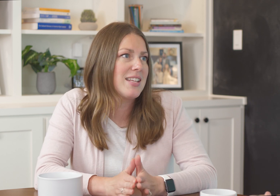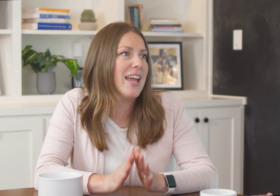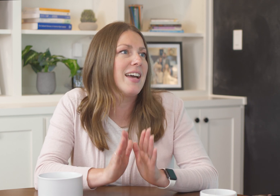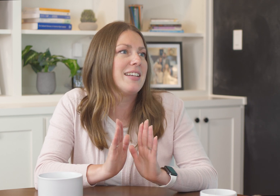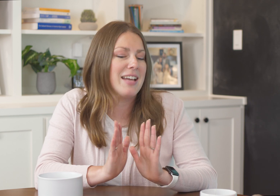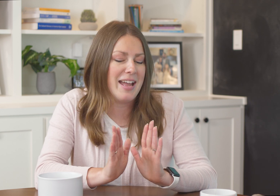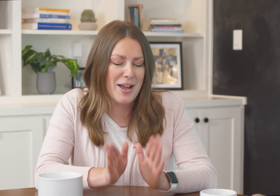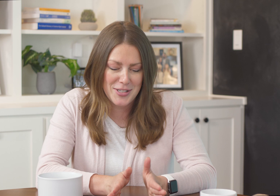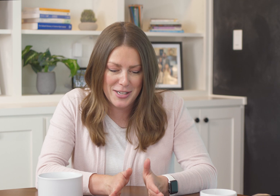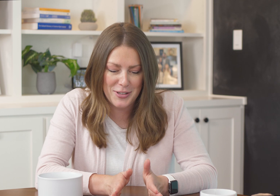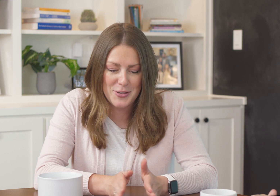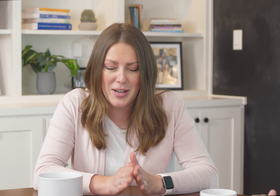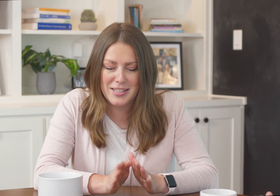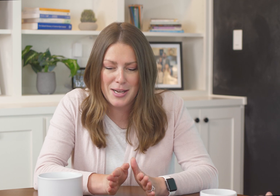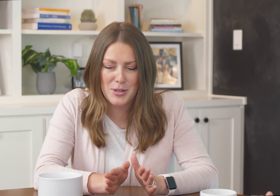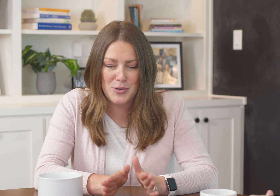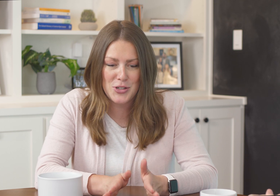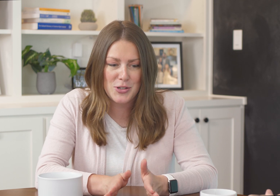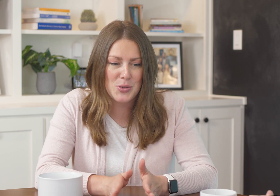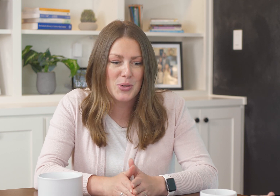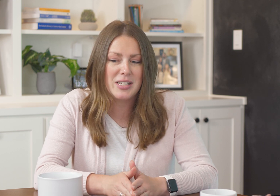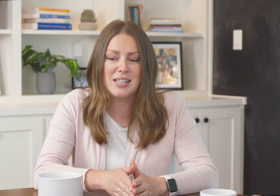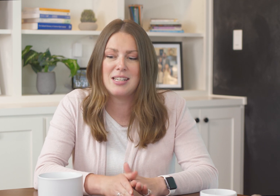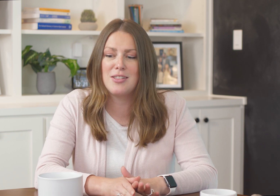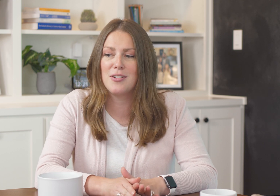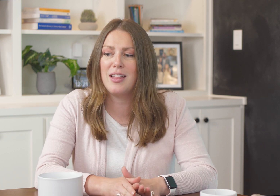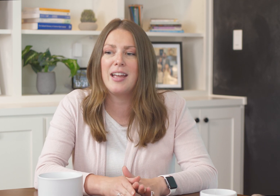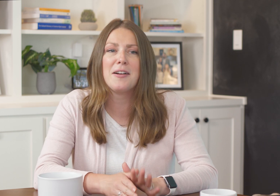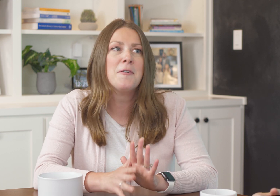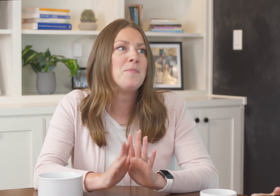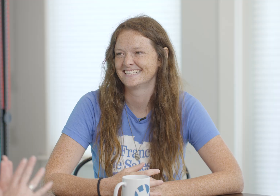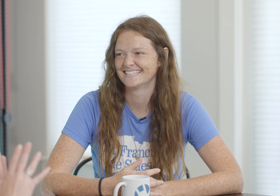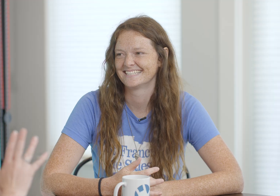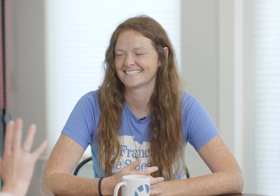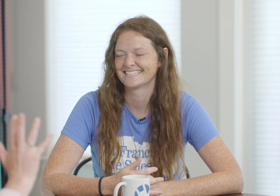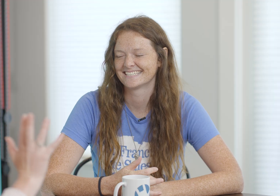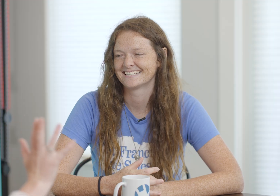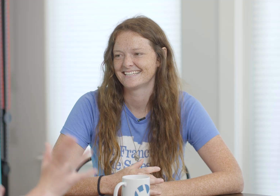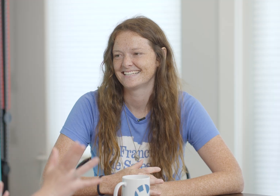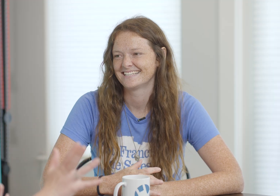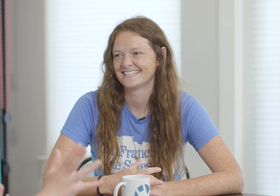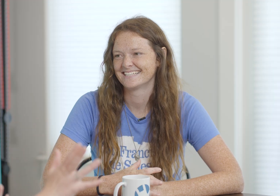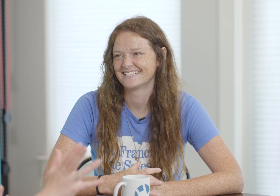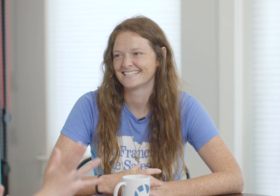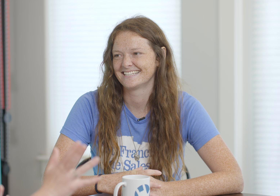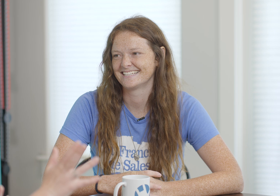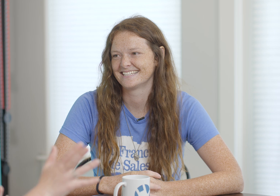And I have to tell you, anytime that you've shared stories, it's either like I've been crying out of like